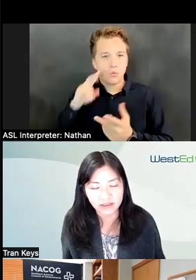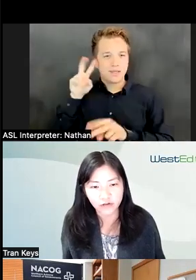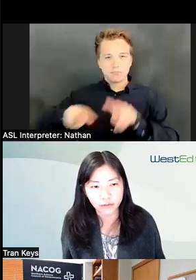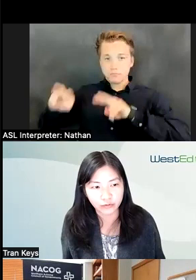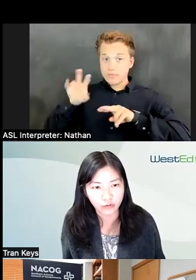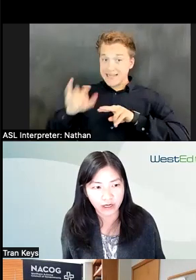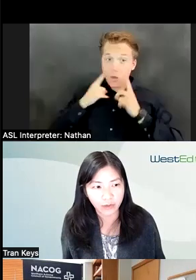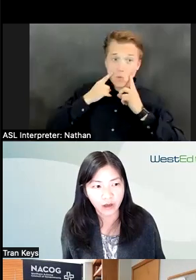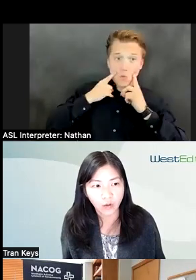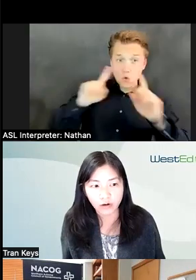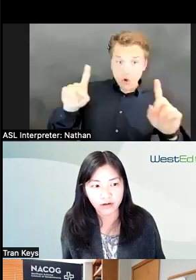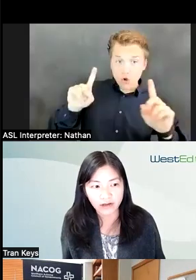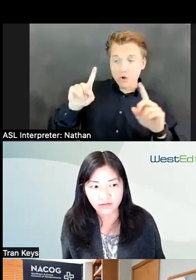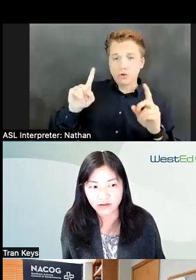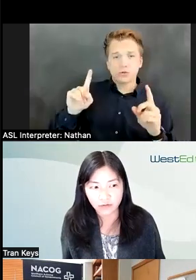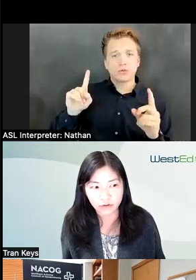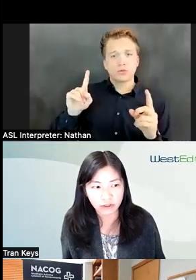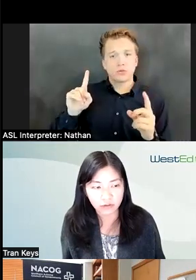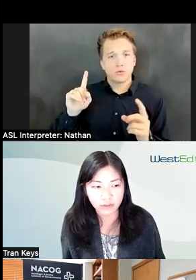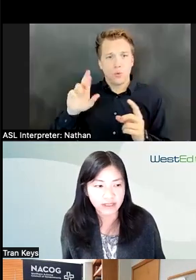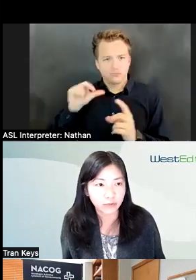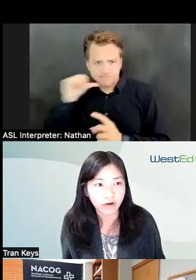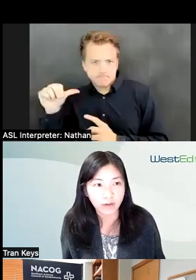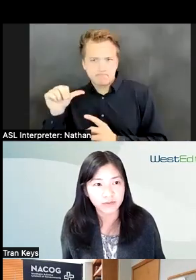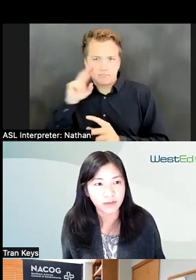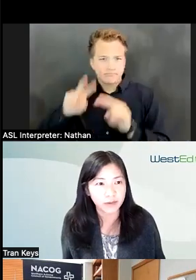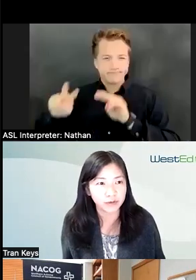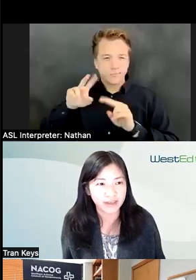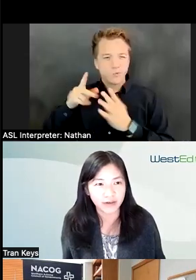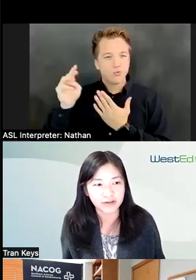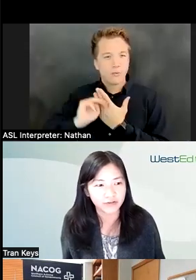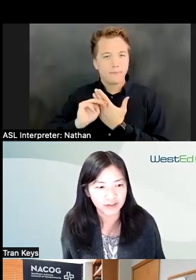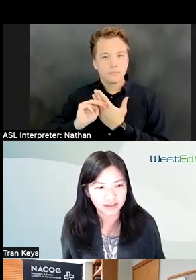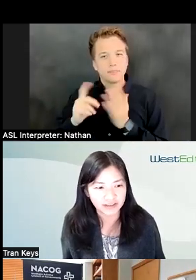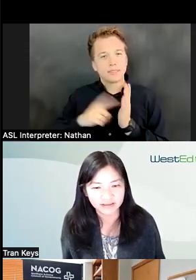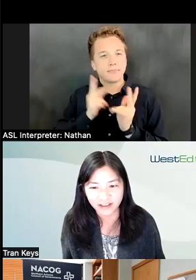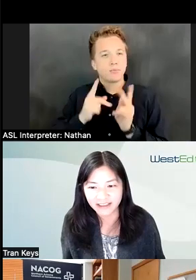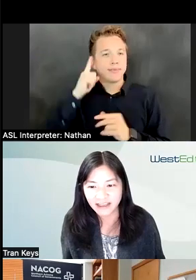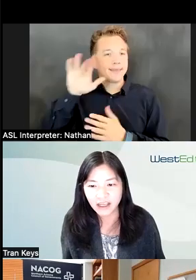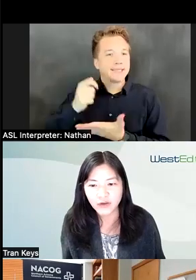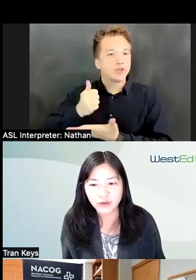of your program, or effectiveness of your—we say program, sometimes people will say their intervention, right?